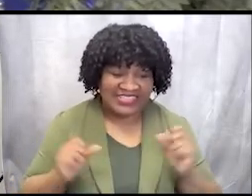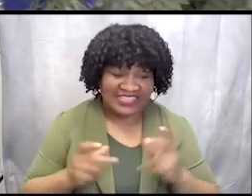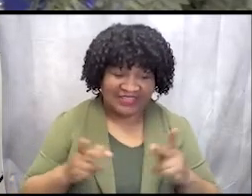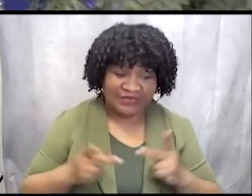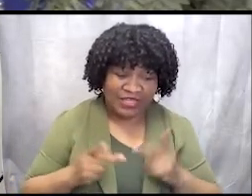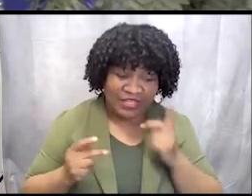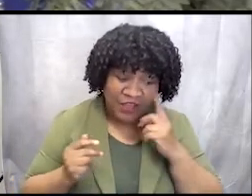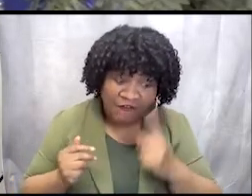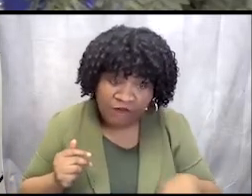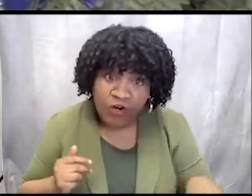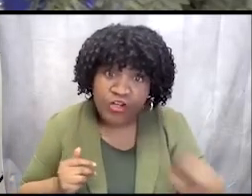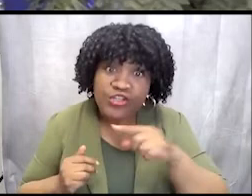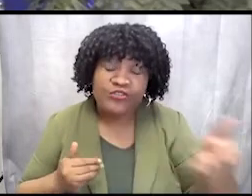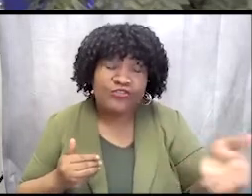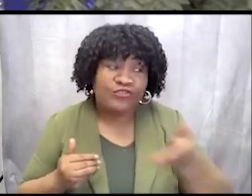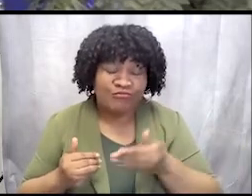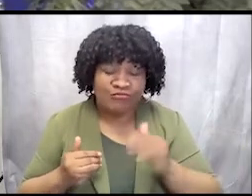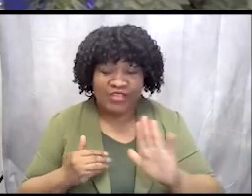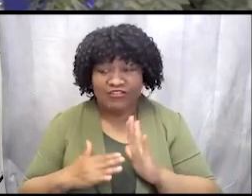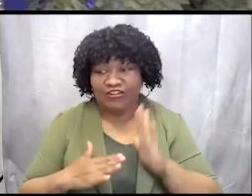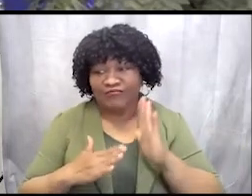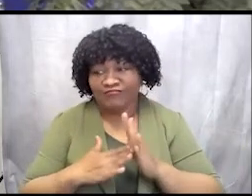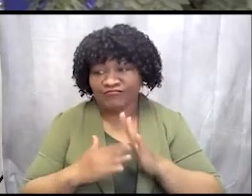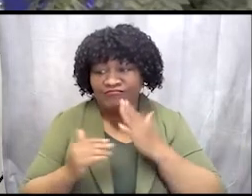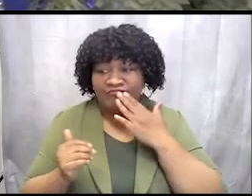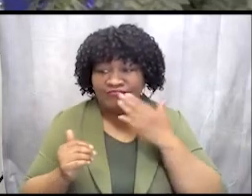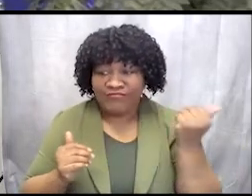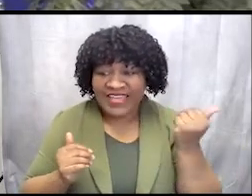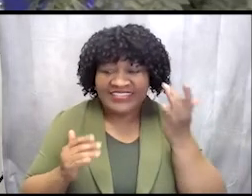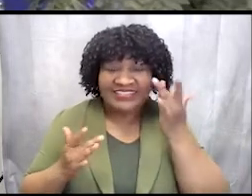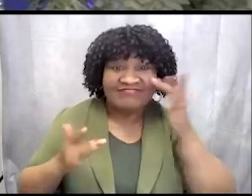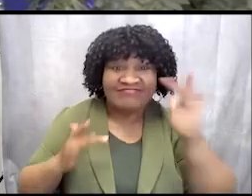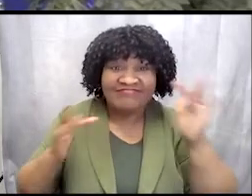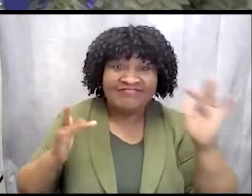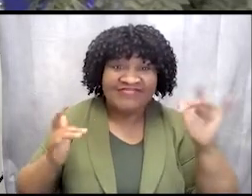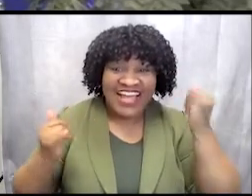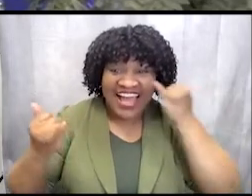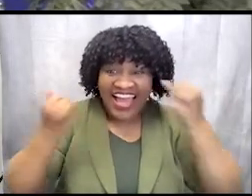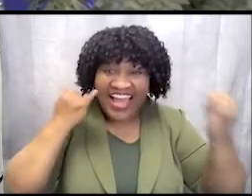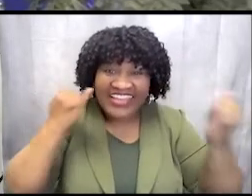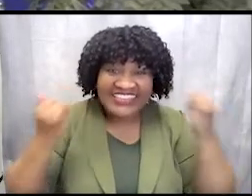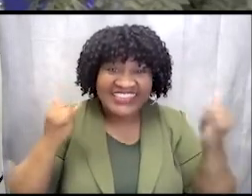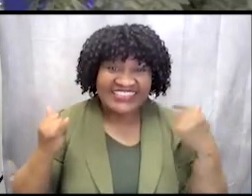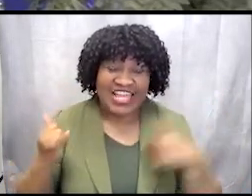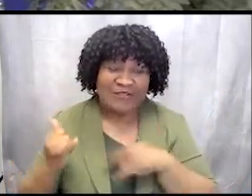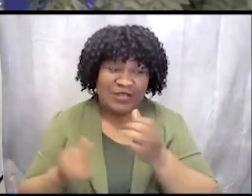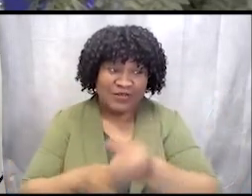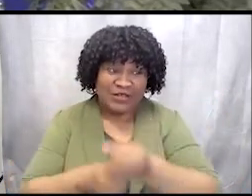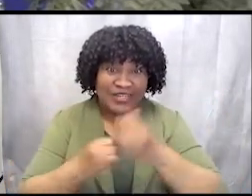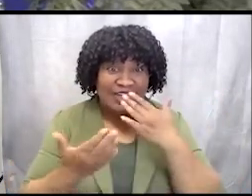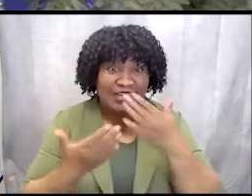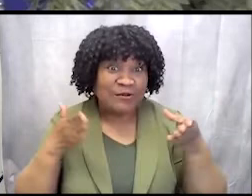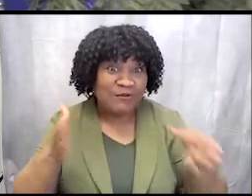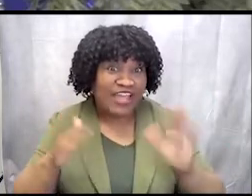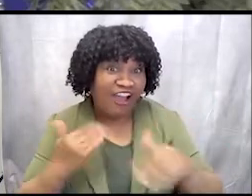for you to bring your best and brightest ideas. And that we will create a way for us all to learn